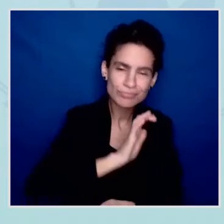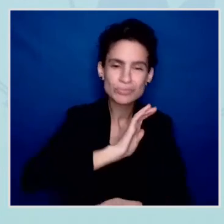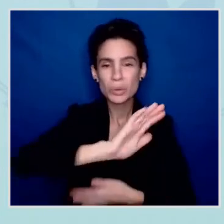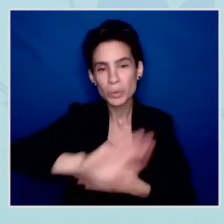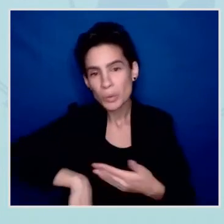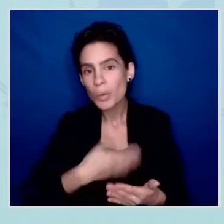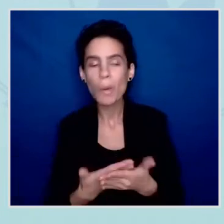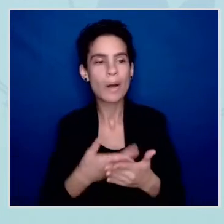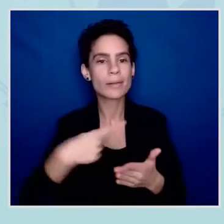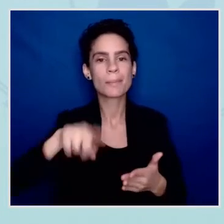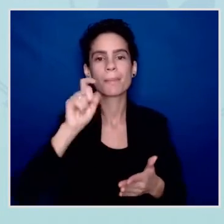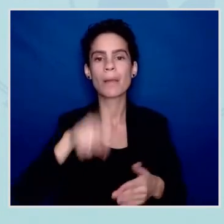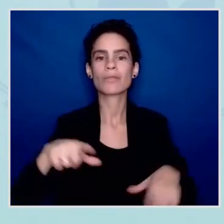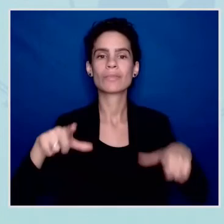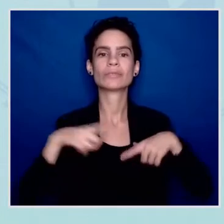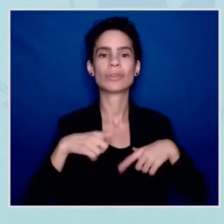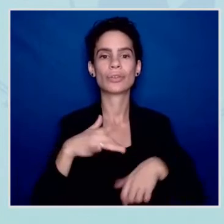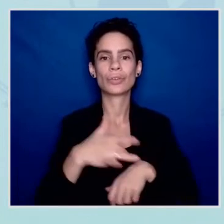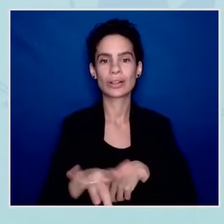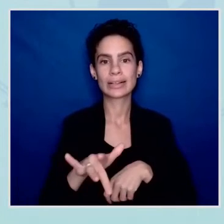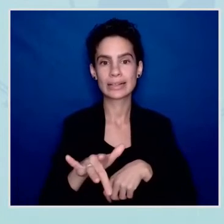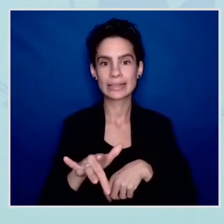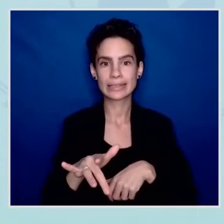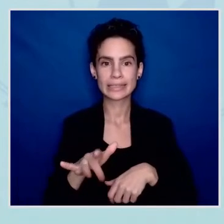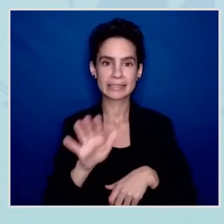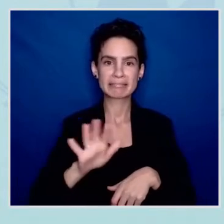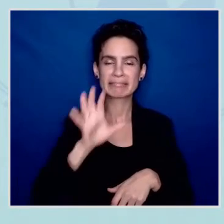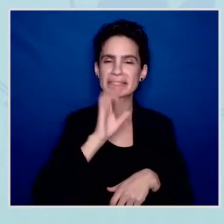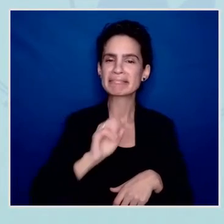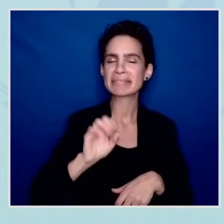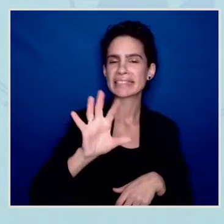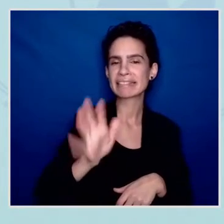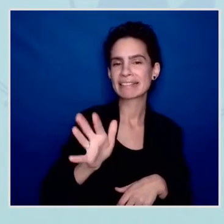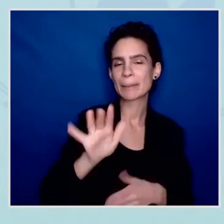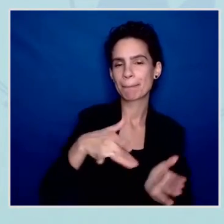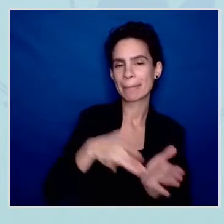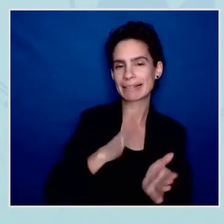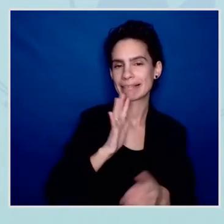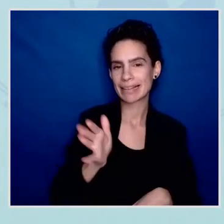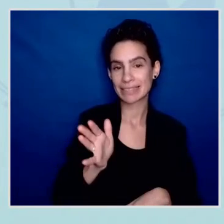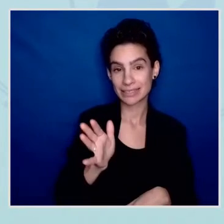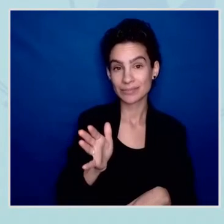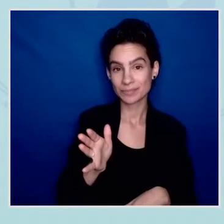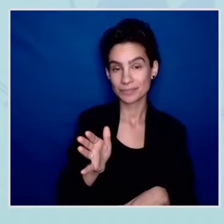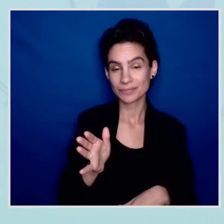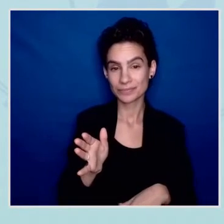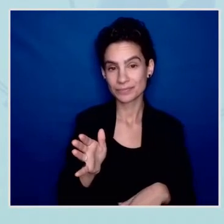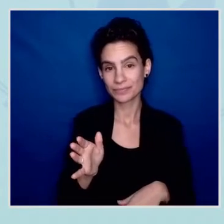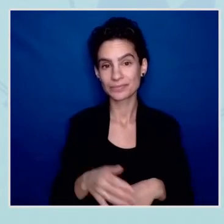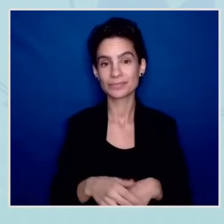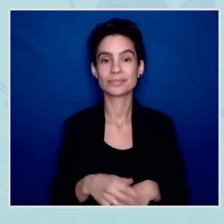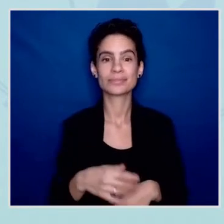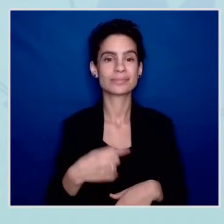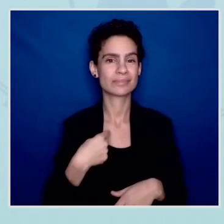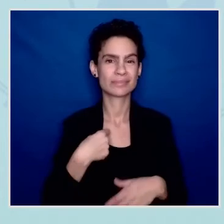DEDICATED WORK, HE WAS PUSHED